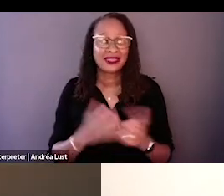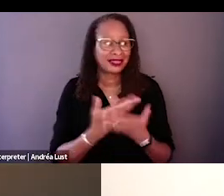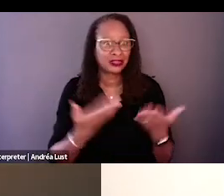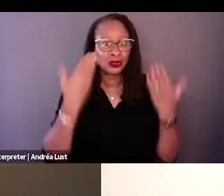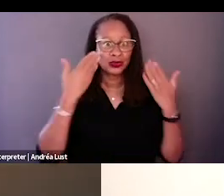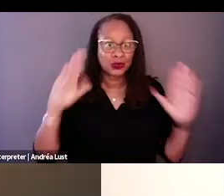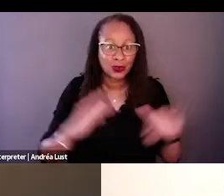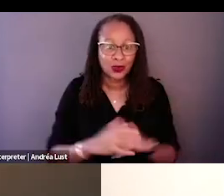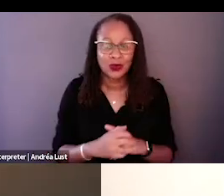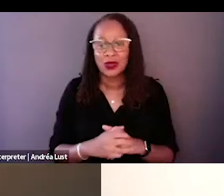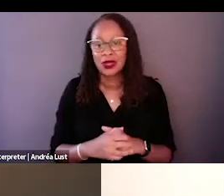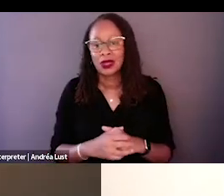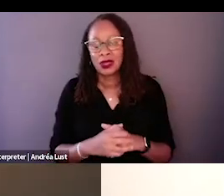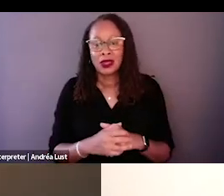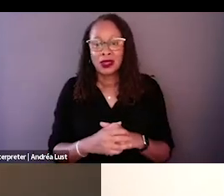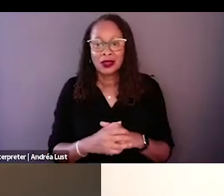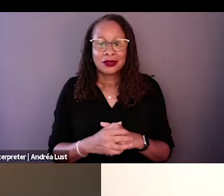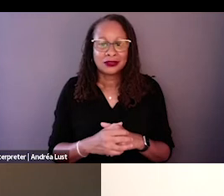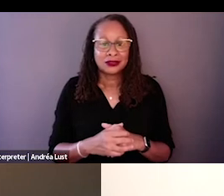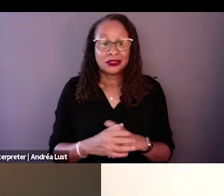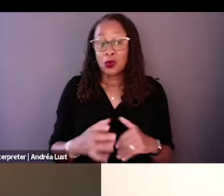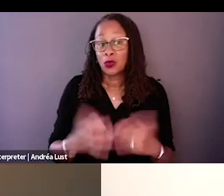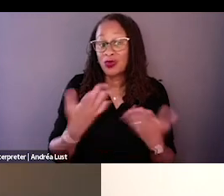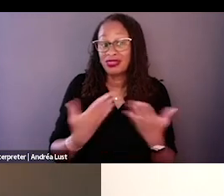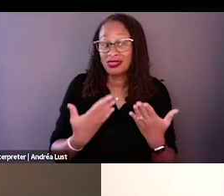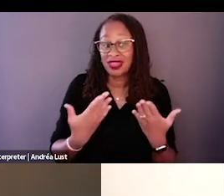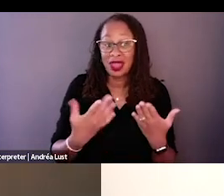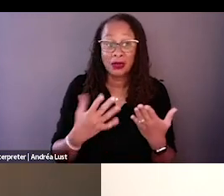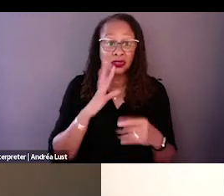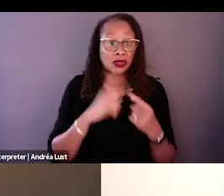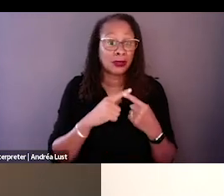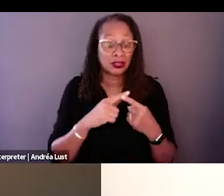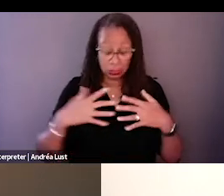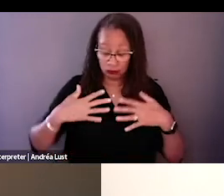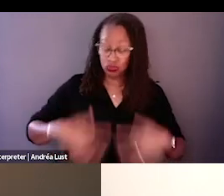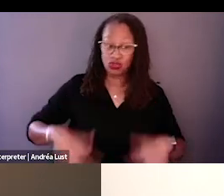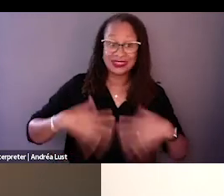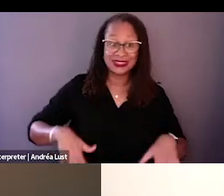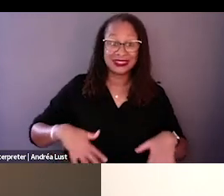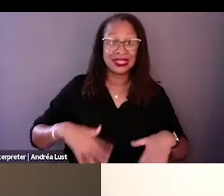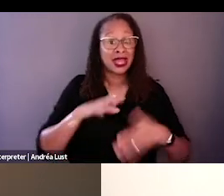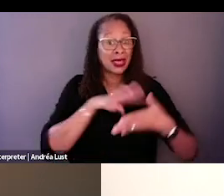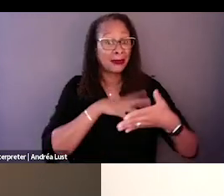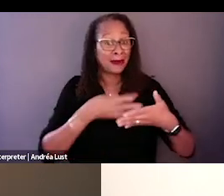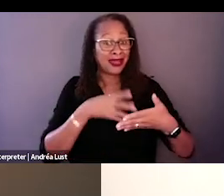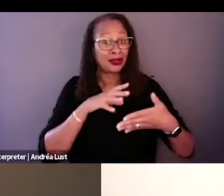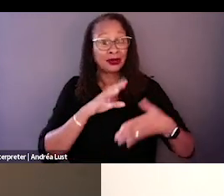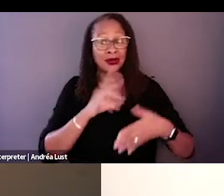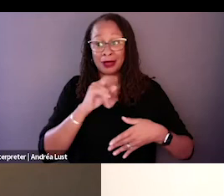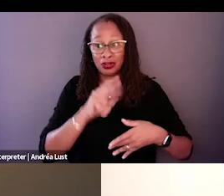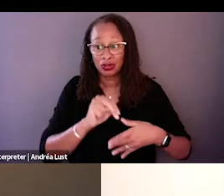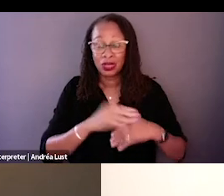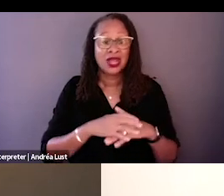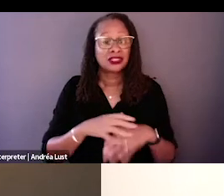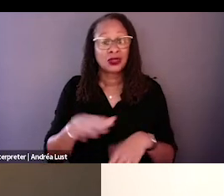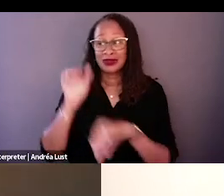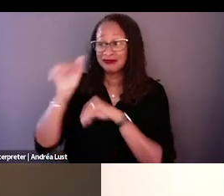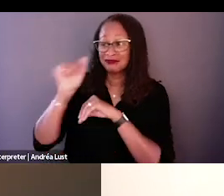Ella: For me, one of the fascinating things about the method of this film, and it's endlessly